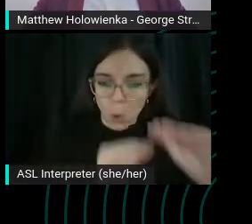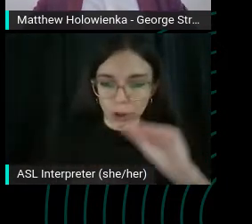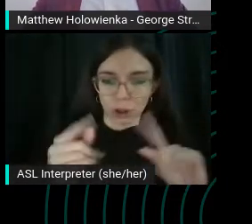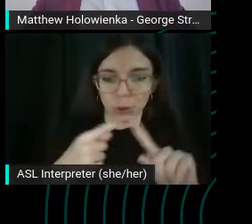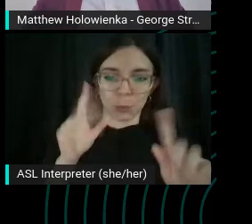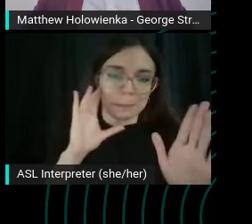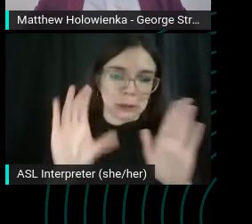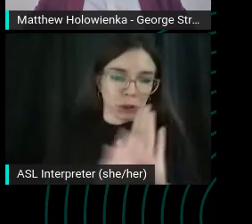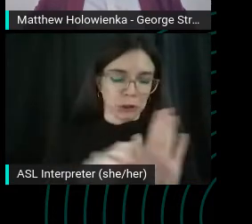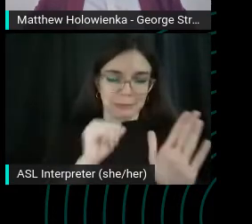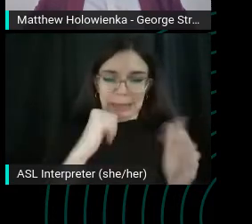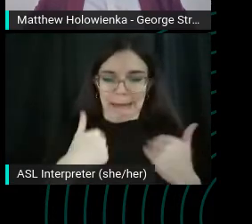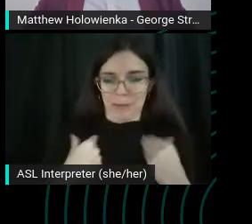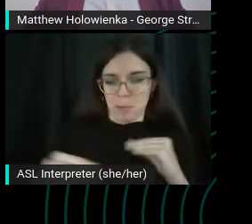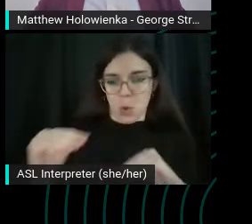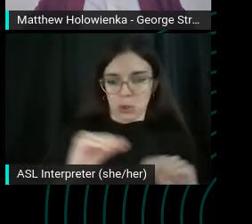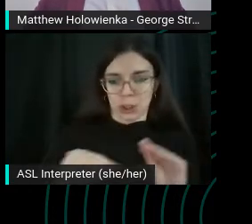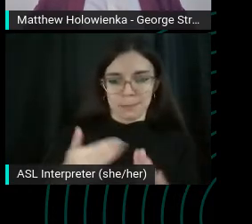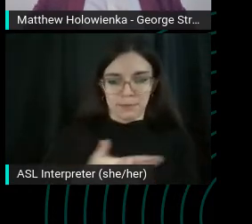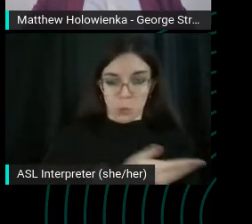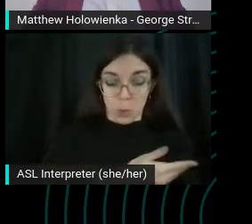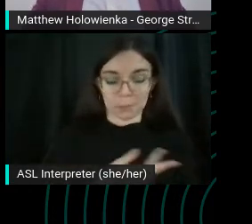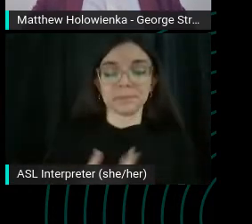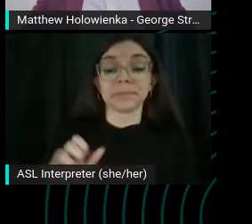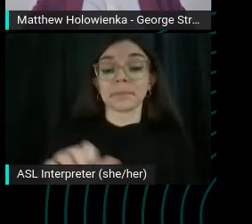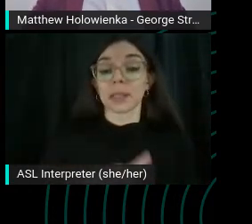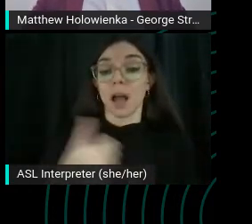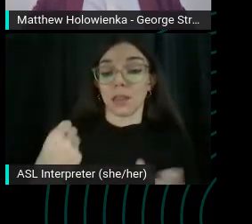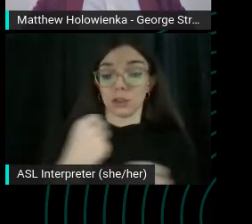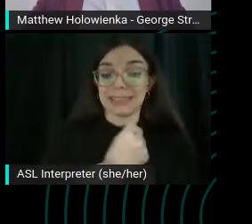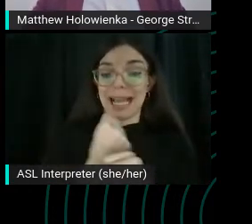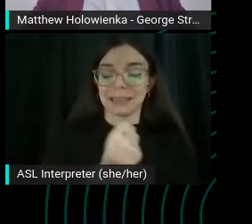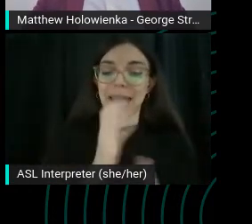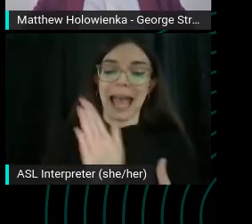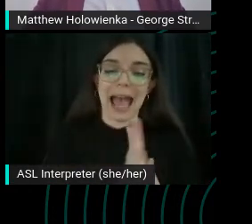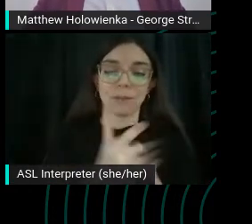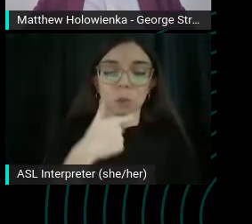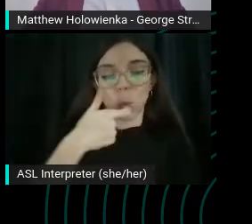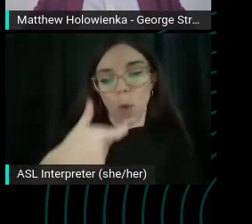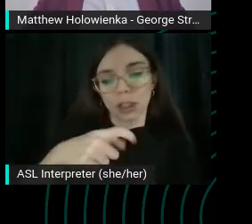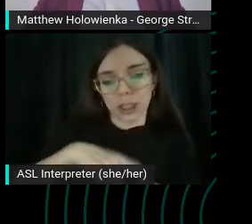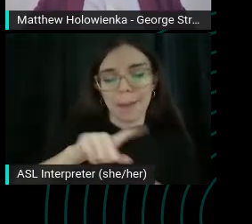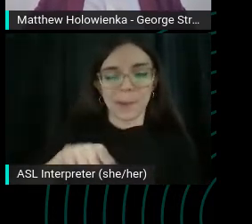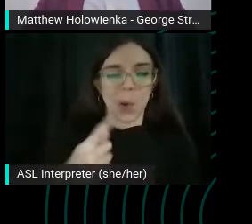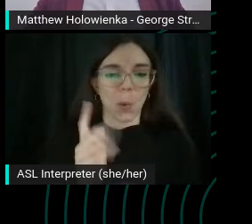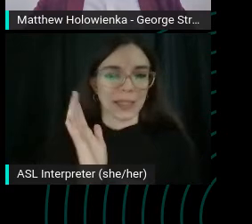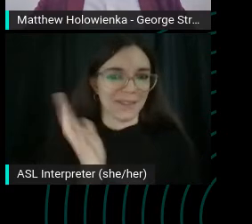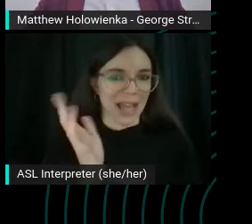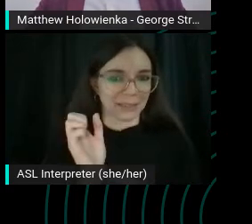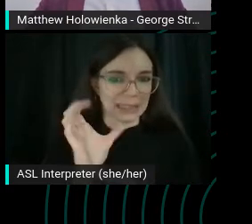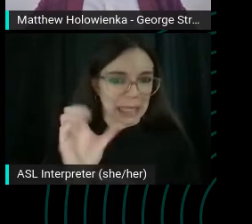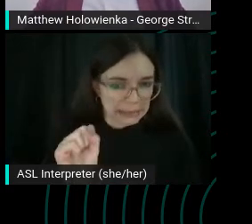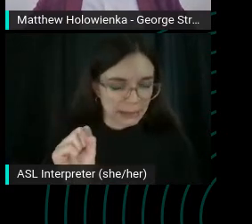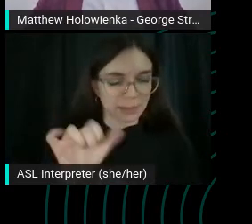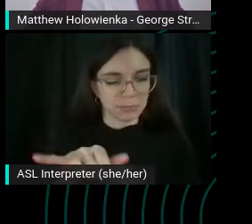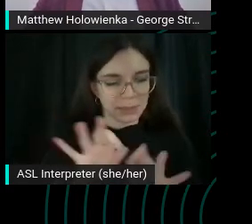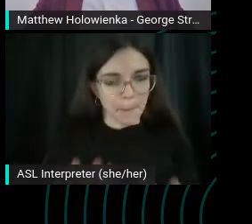So other stats about this video that I wanted to share, is that the average watch time was only five seconds, so that goes to show you how important it is to get your information in